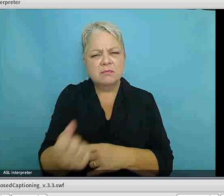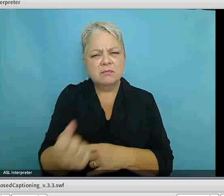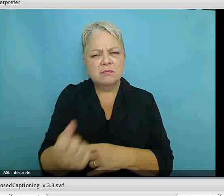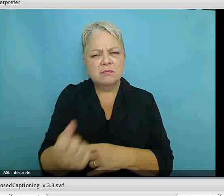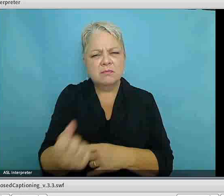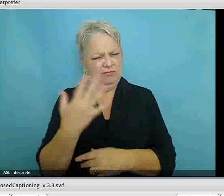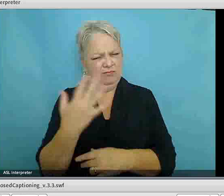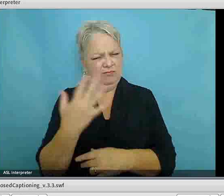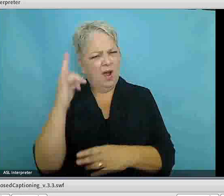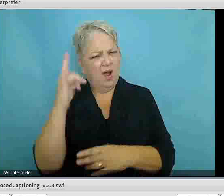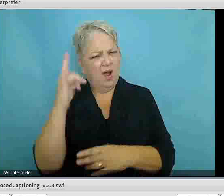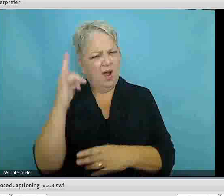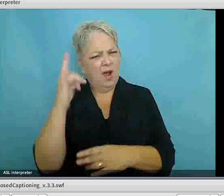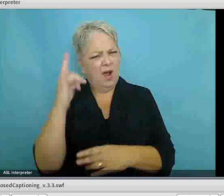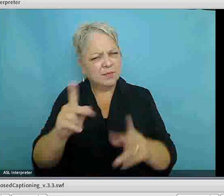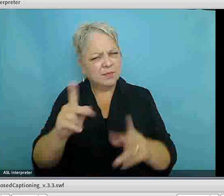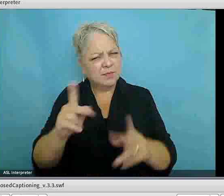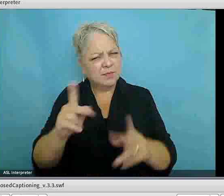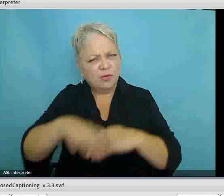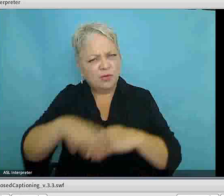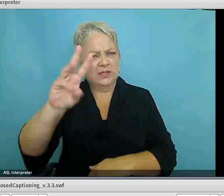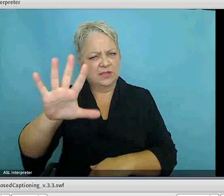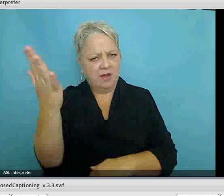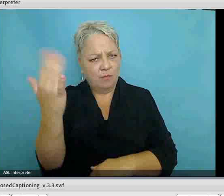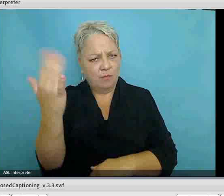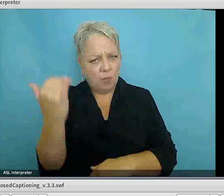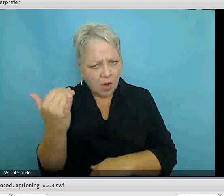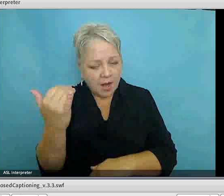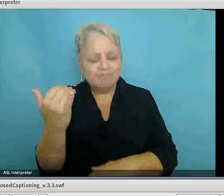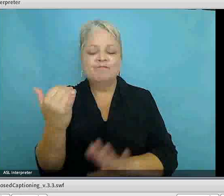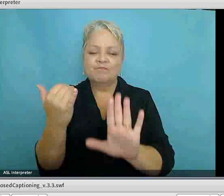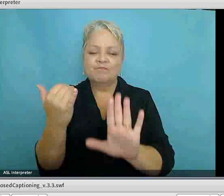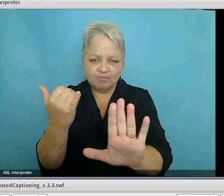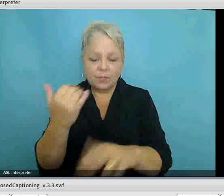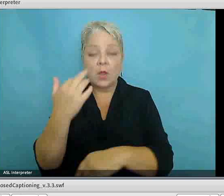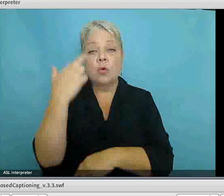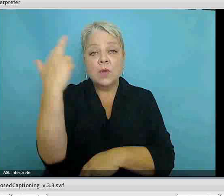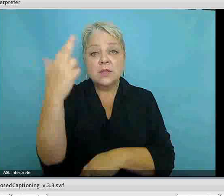The main reason for this is that the program integrating MassHealth and Medicare already